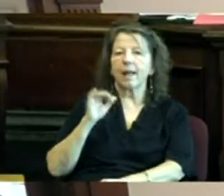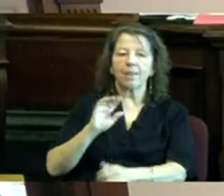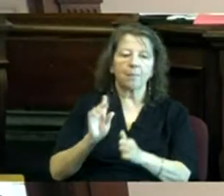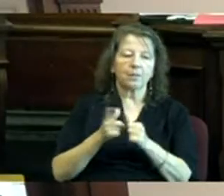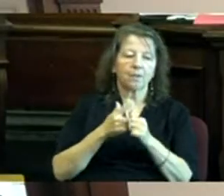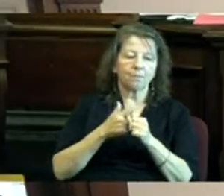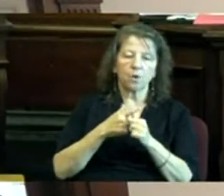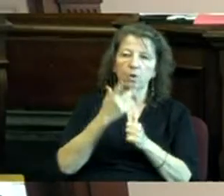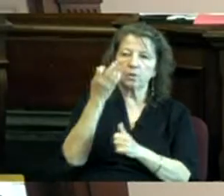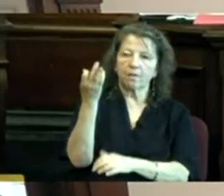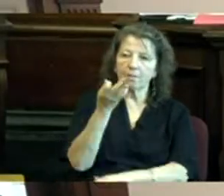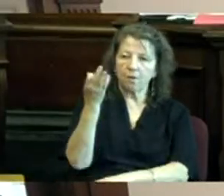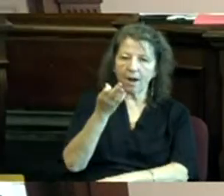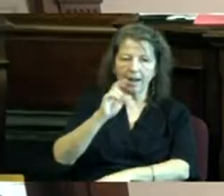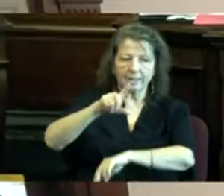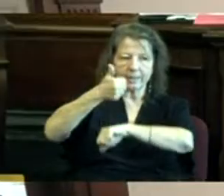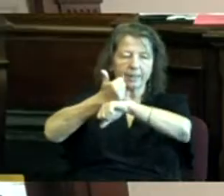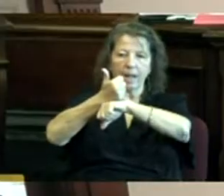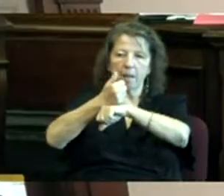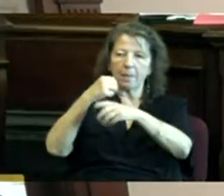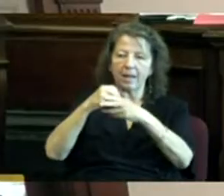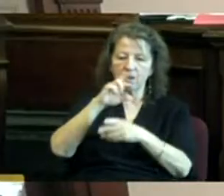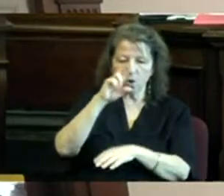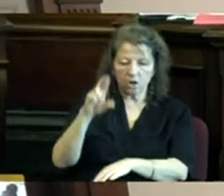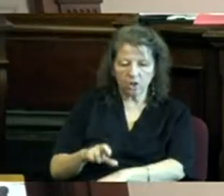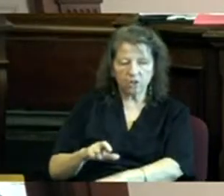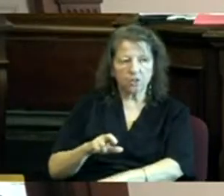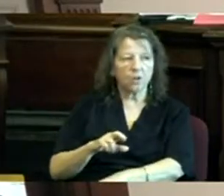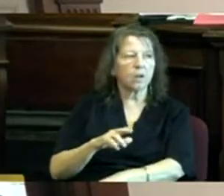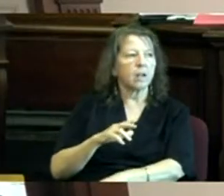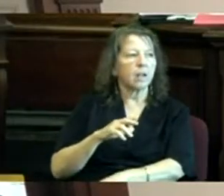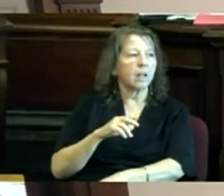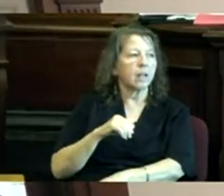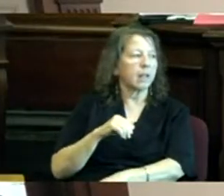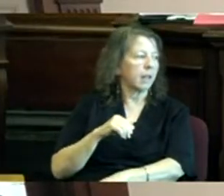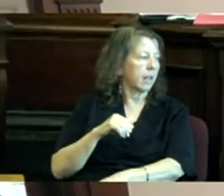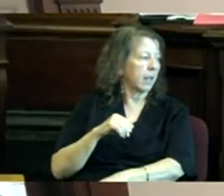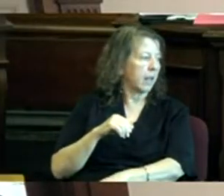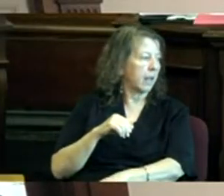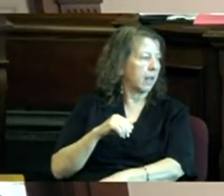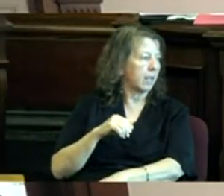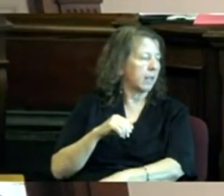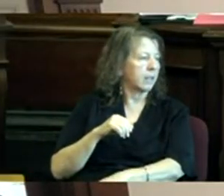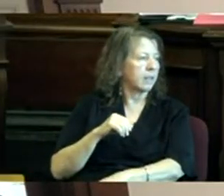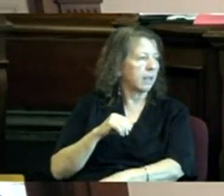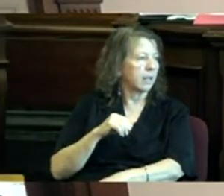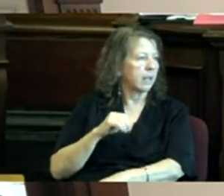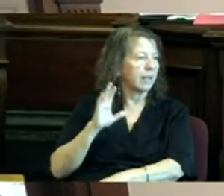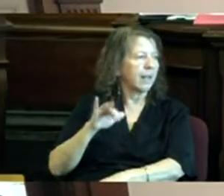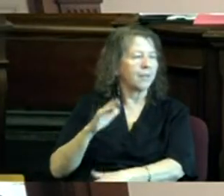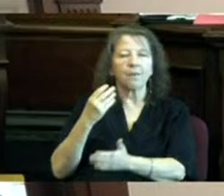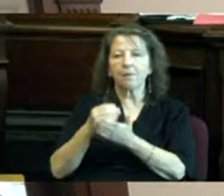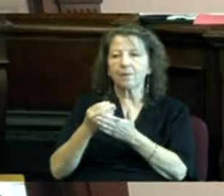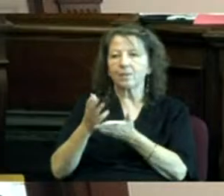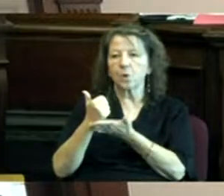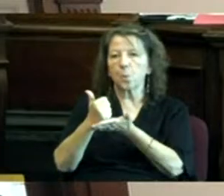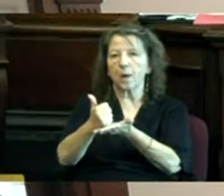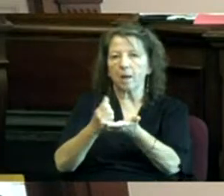supporting the Rochester Contemporary Arts Center, who originated First Friday in the